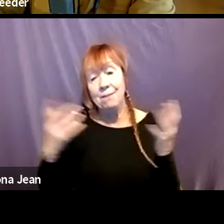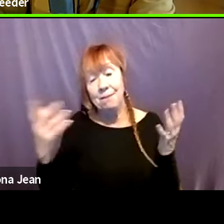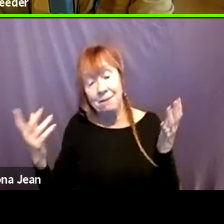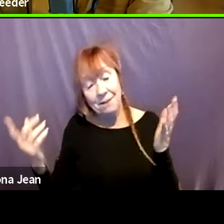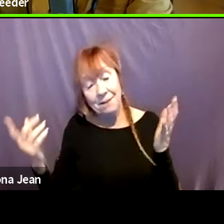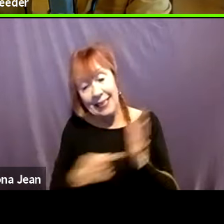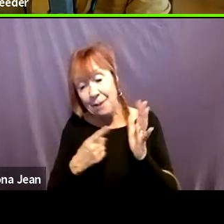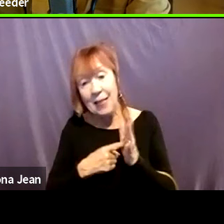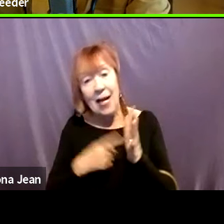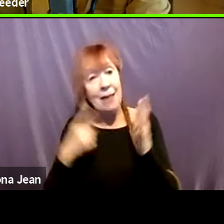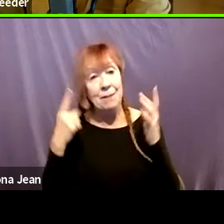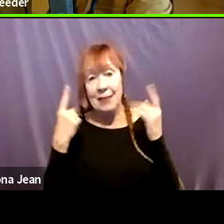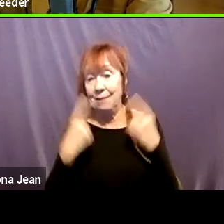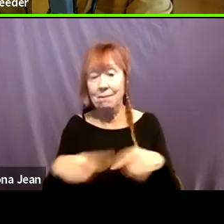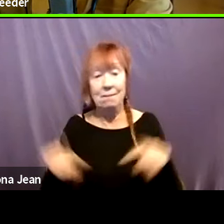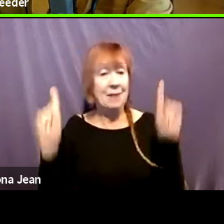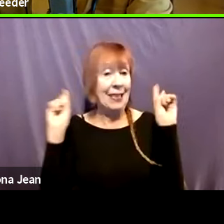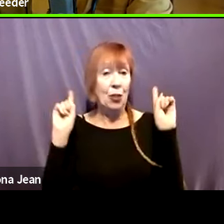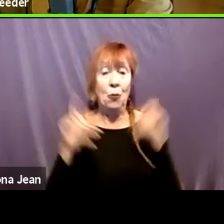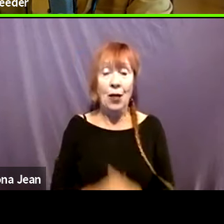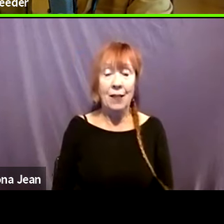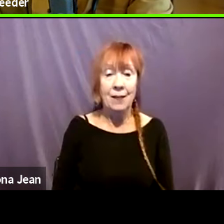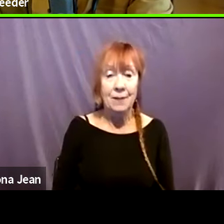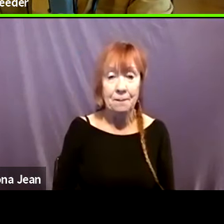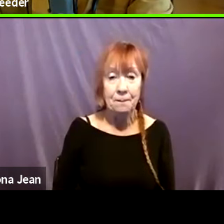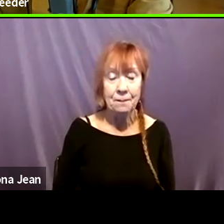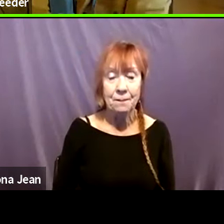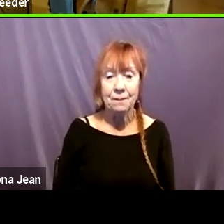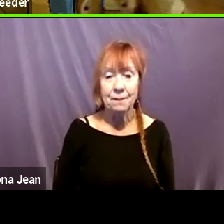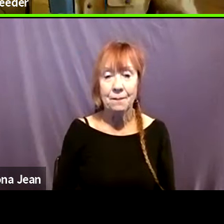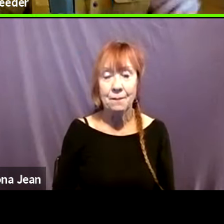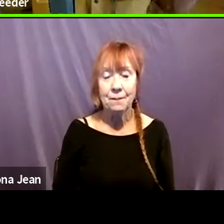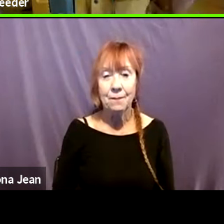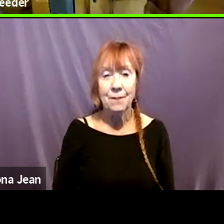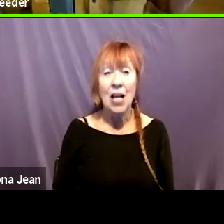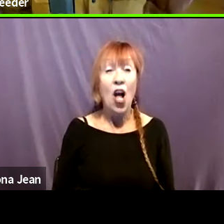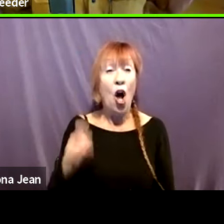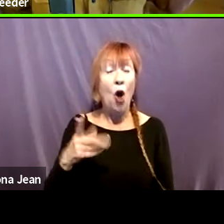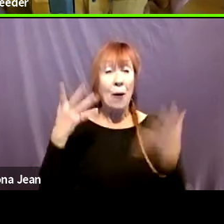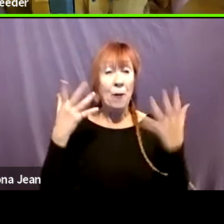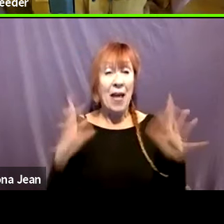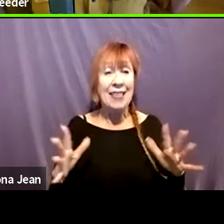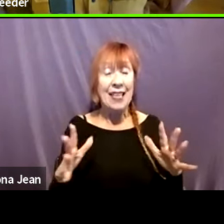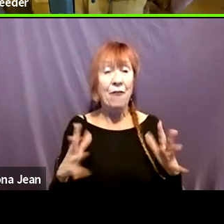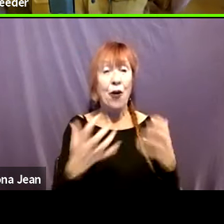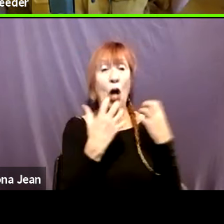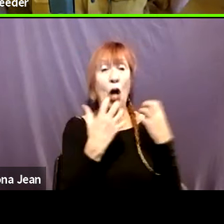Nice, thank you. All right, well that's it for the audience questions, and for my questions.